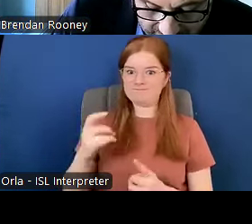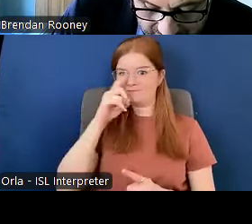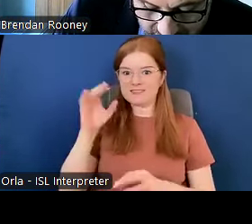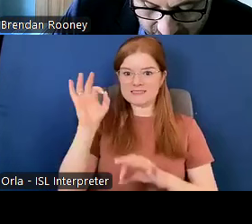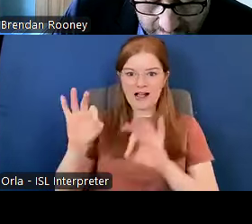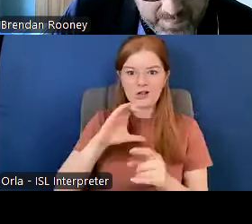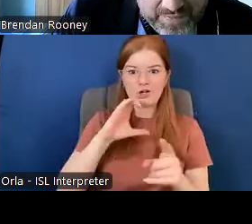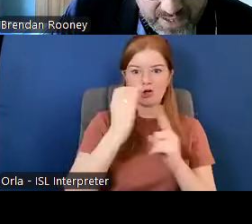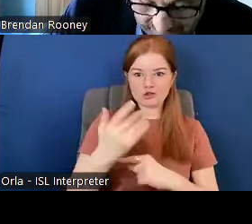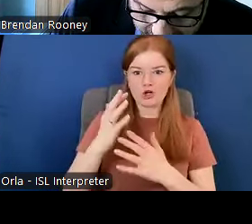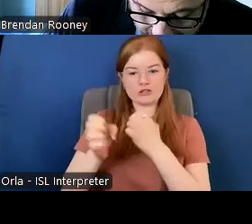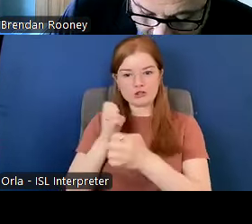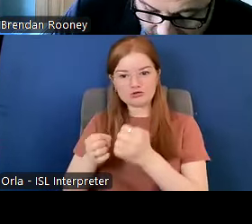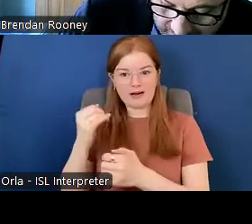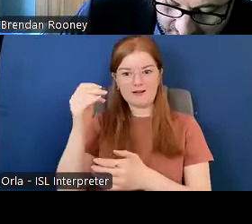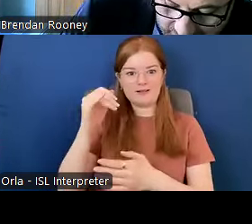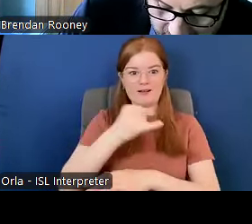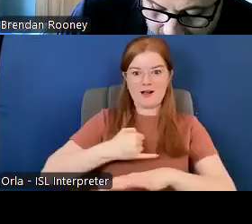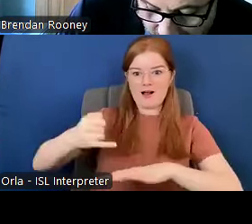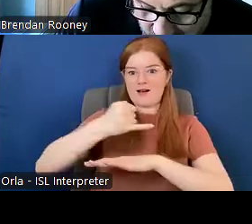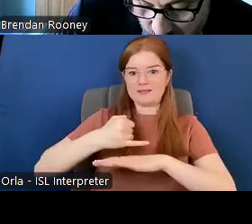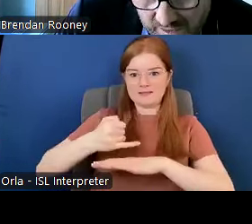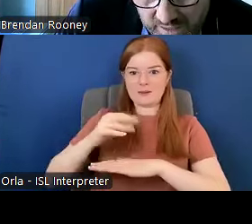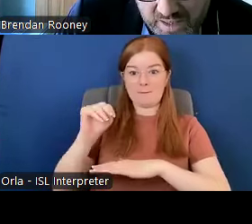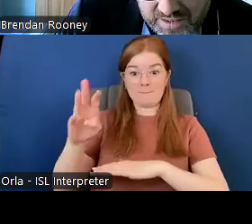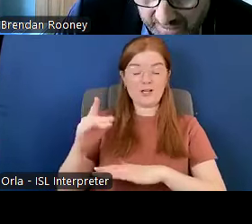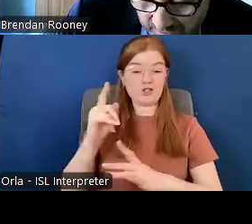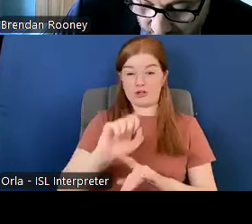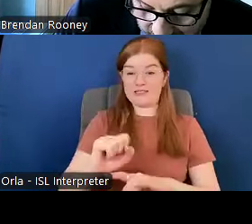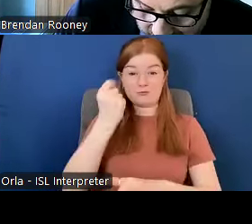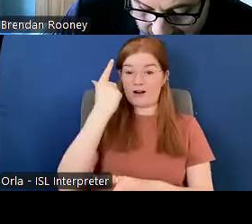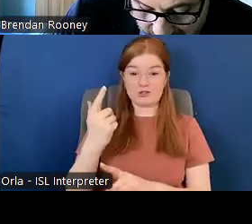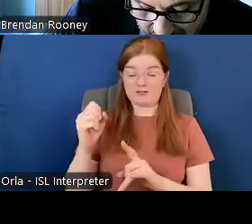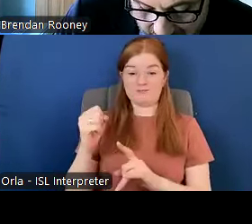and industrial map of the island. Jellett's inspiration was not lost on her audience.